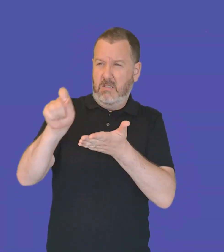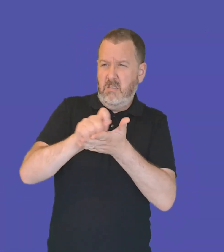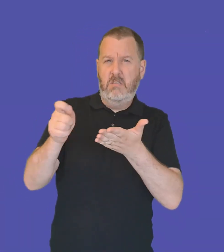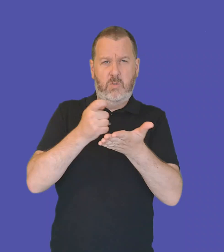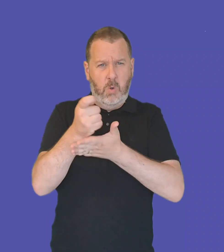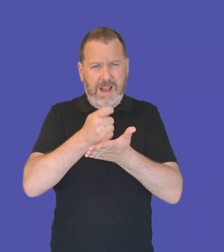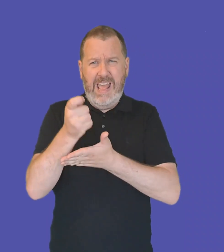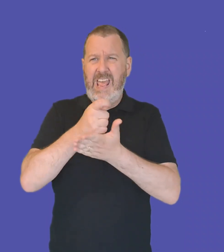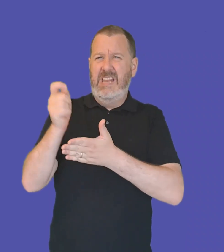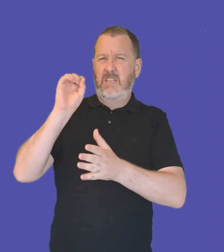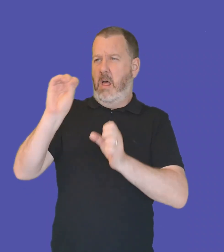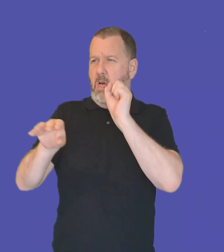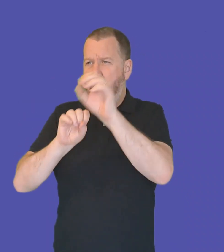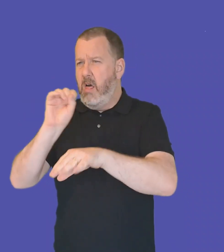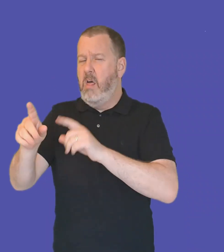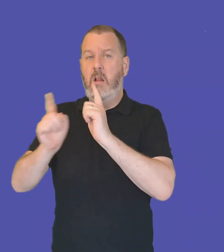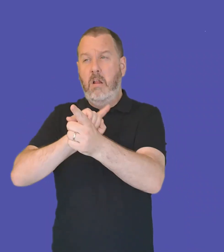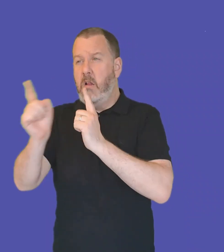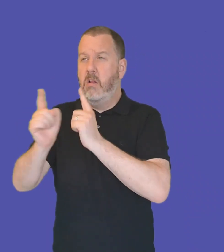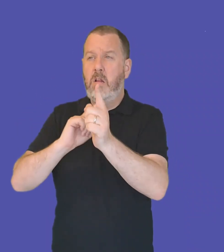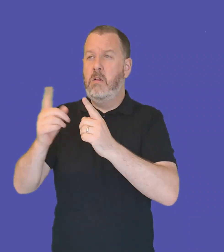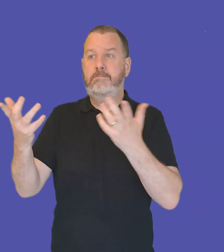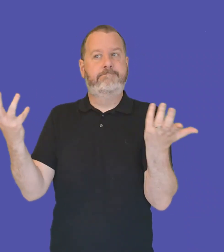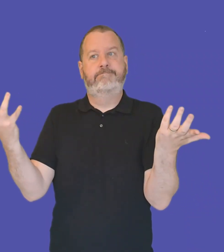But it appears his protests came to nothing.